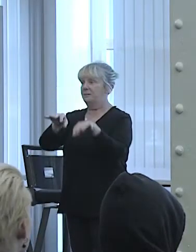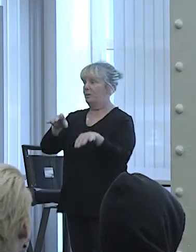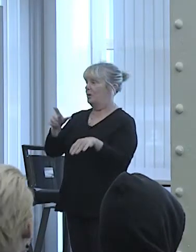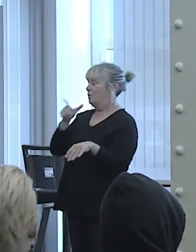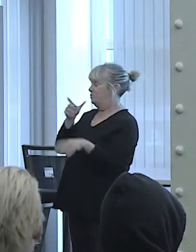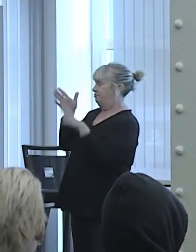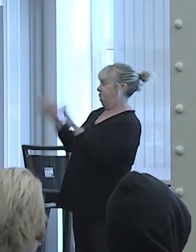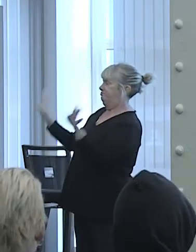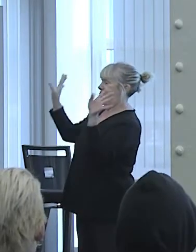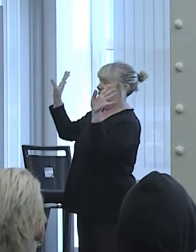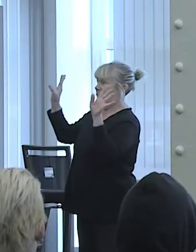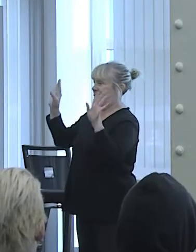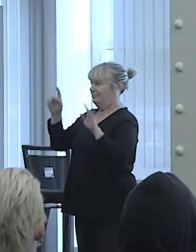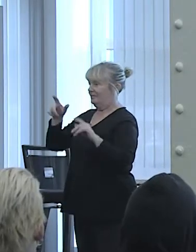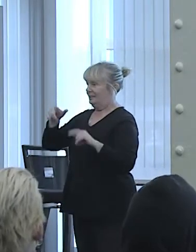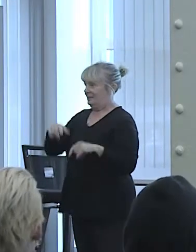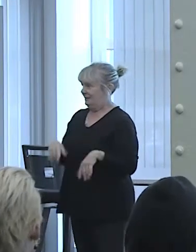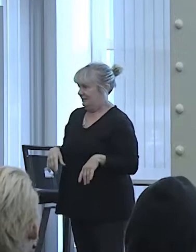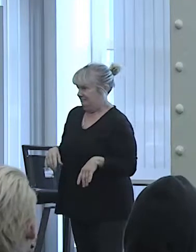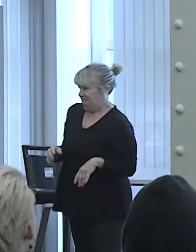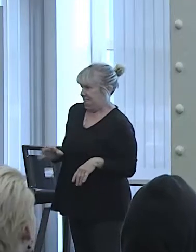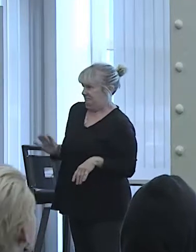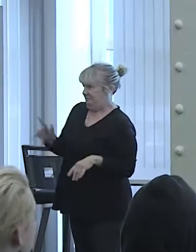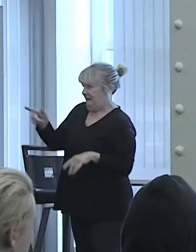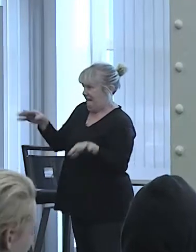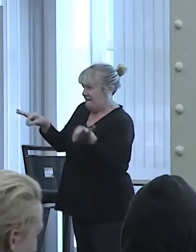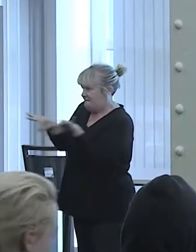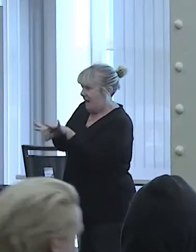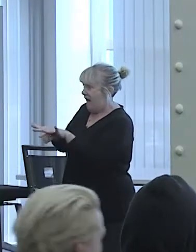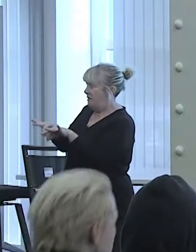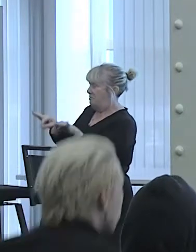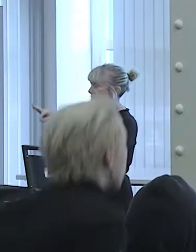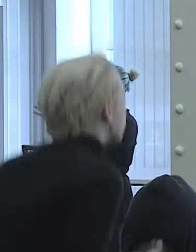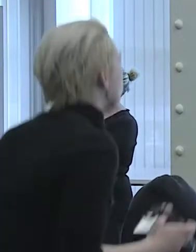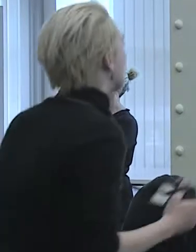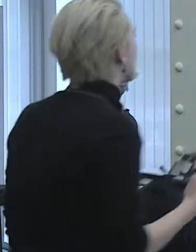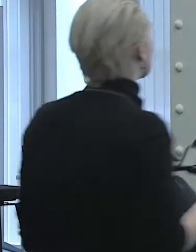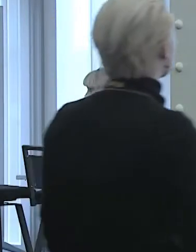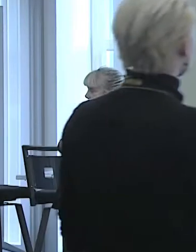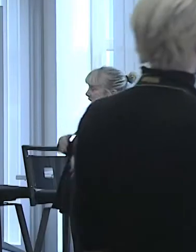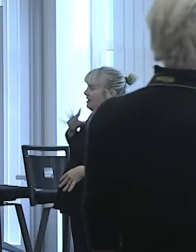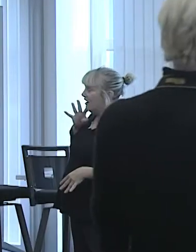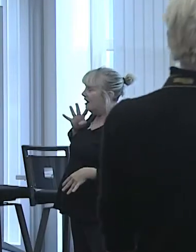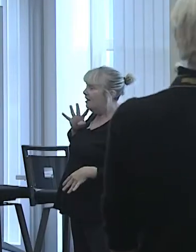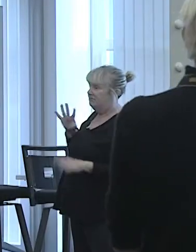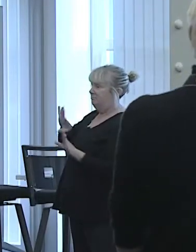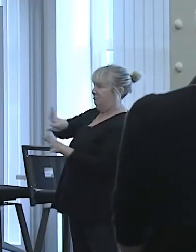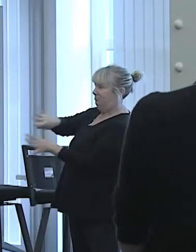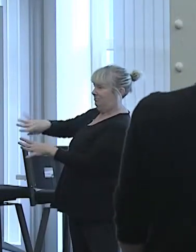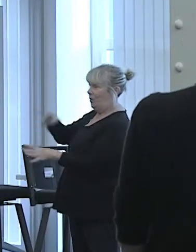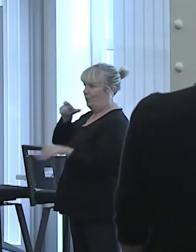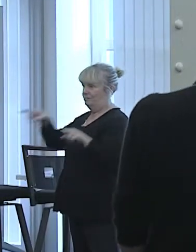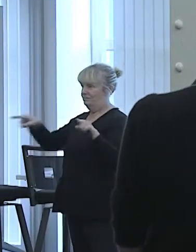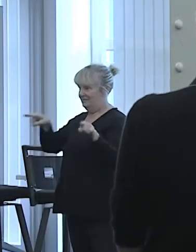and whose bodies are not considered valuable and worthy and desirable. Oppression, to be clear, for those of you